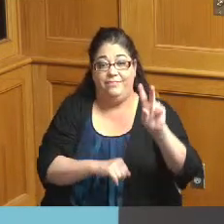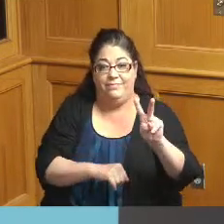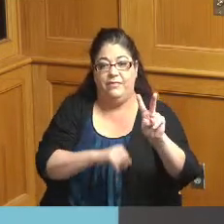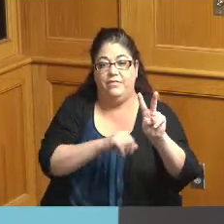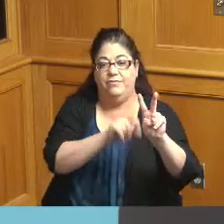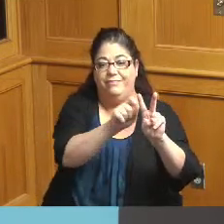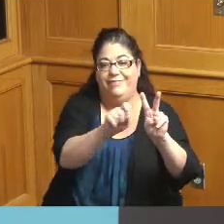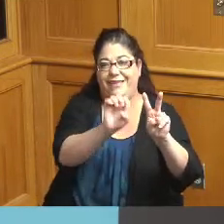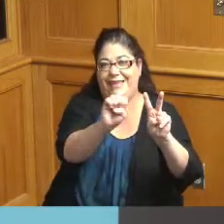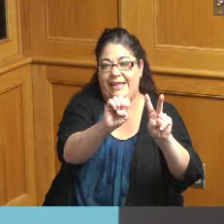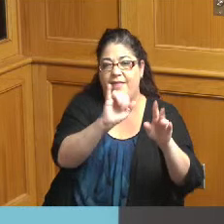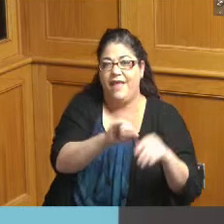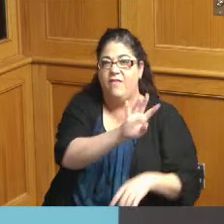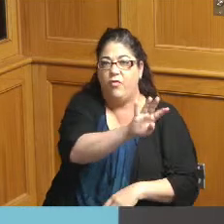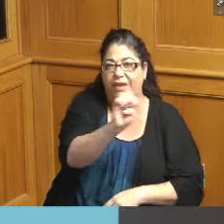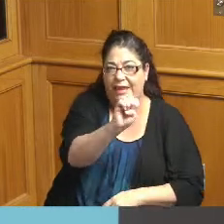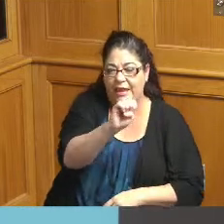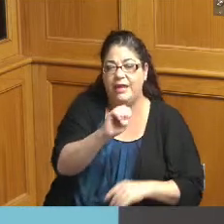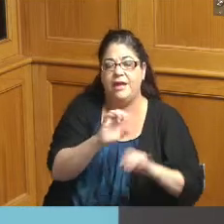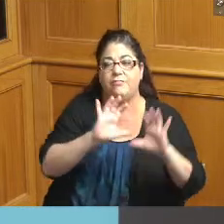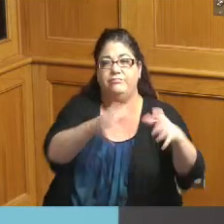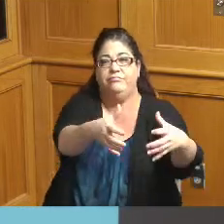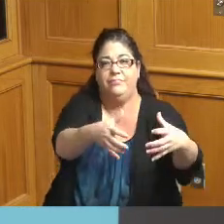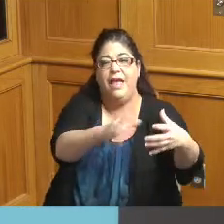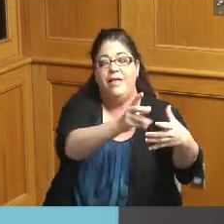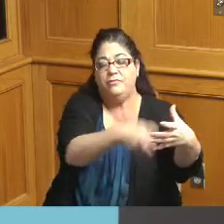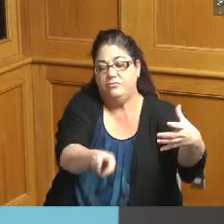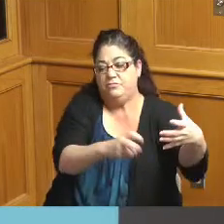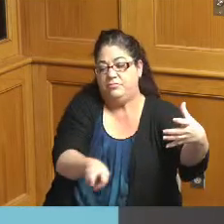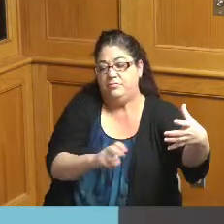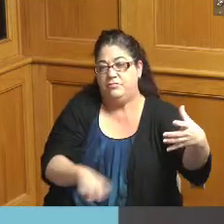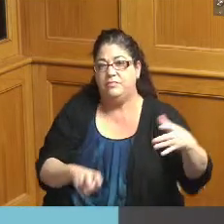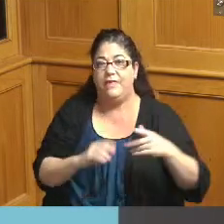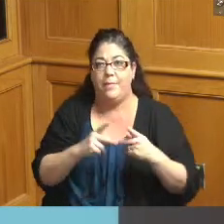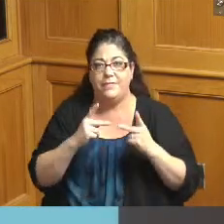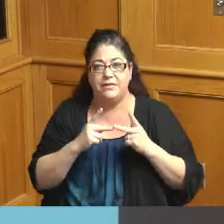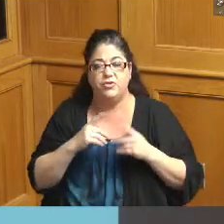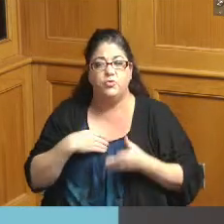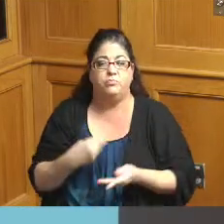see a change in the revenue movement over to local dollars there but the revenue will follow that